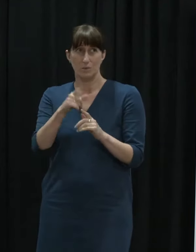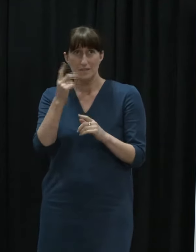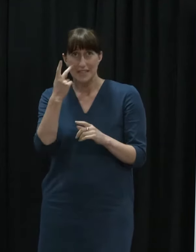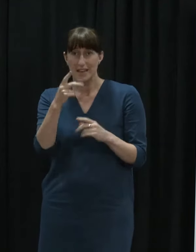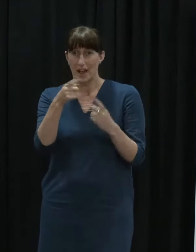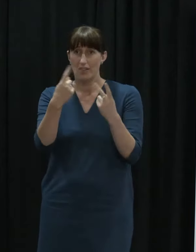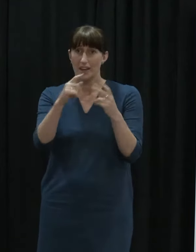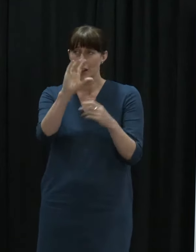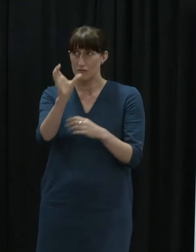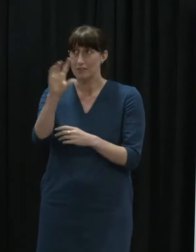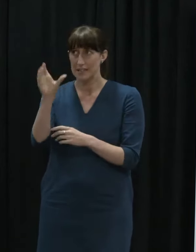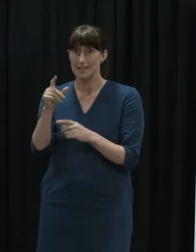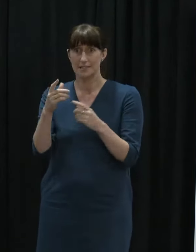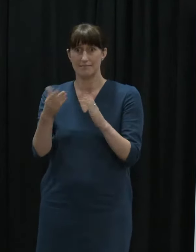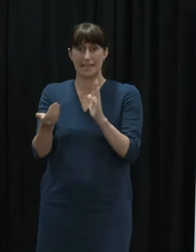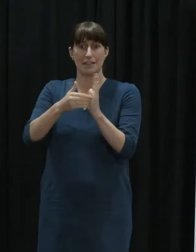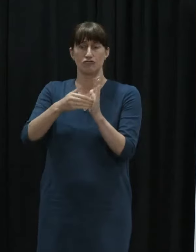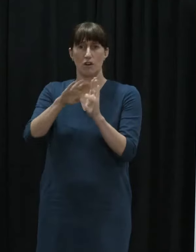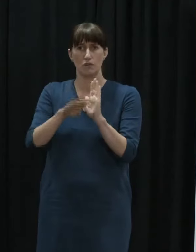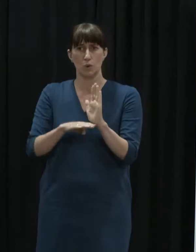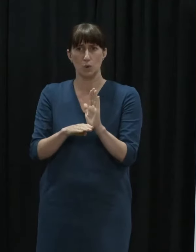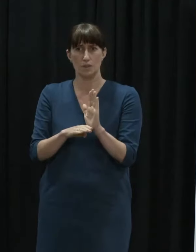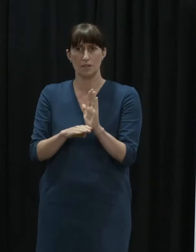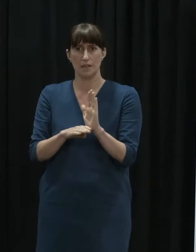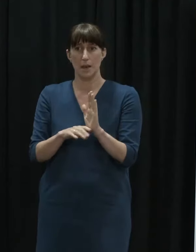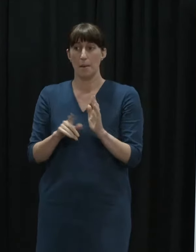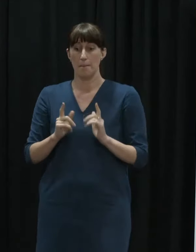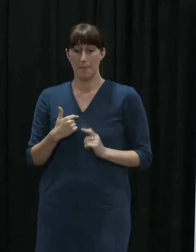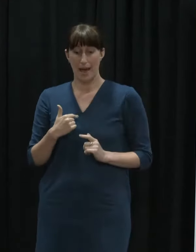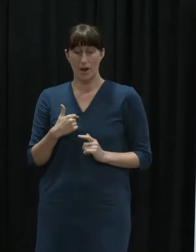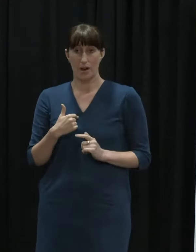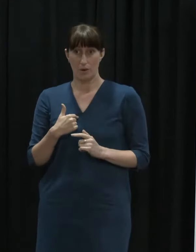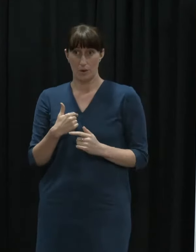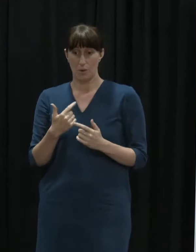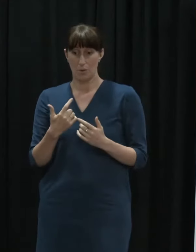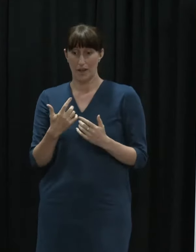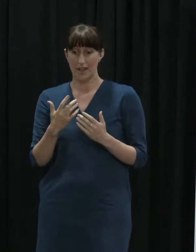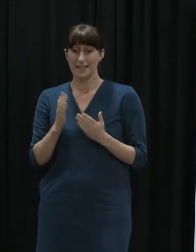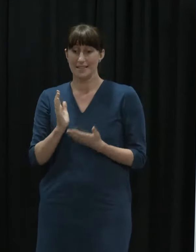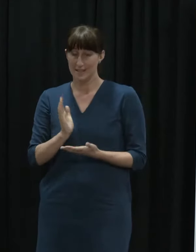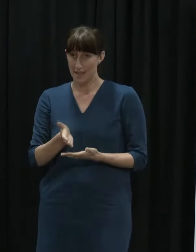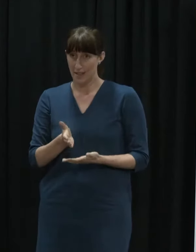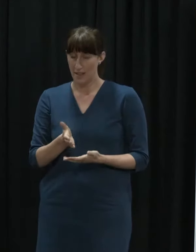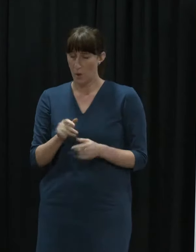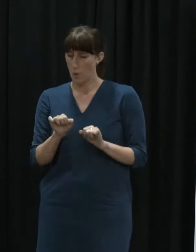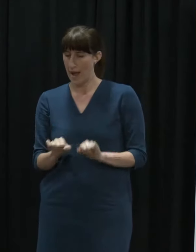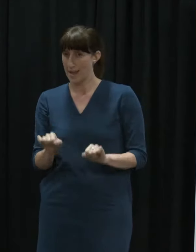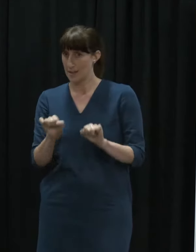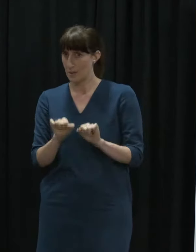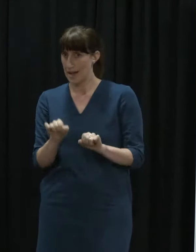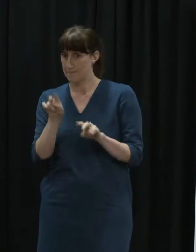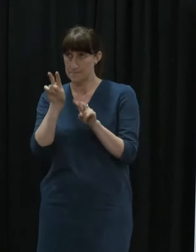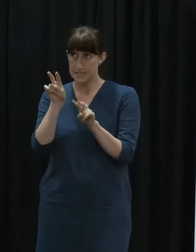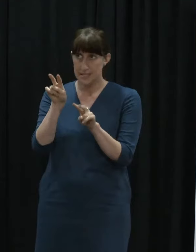oscillation requirements and remove them.